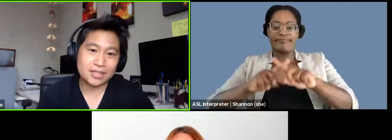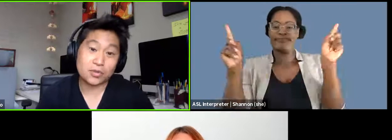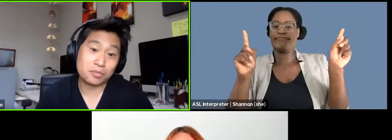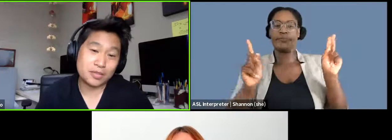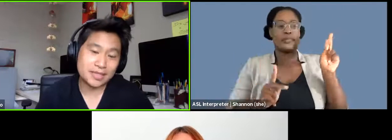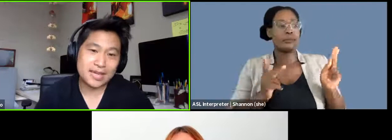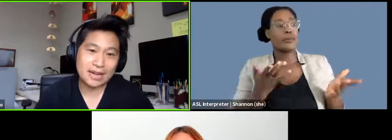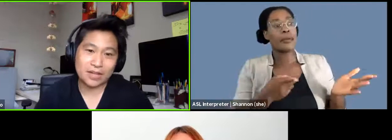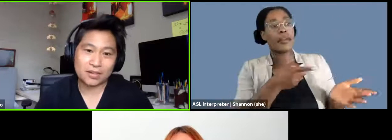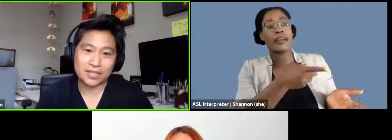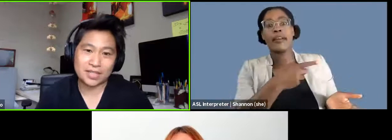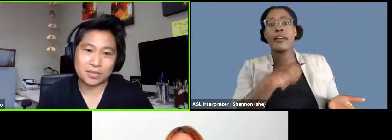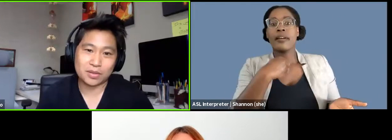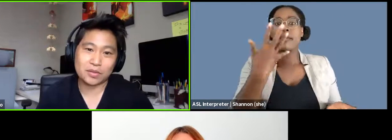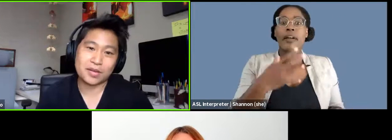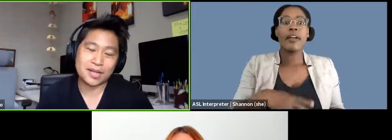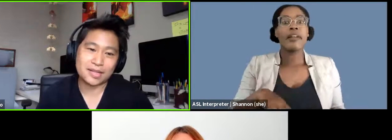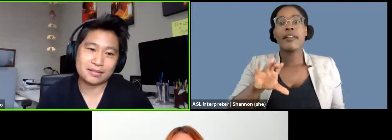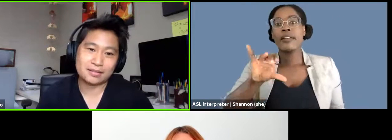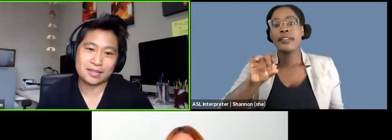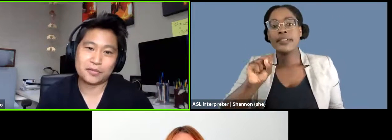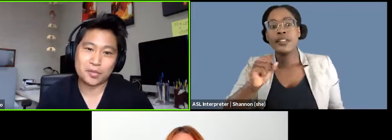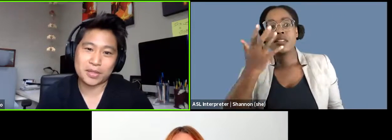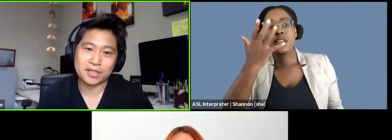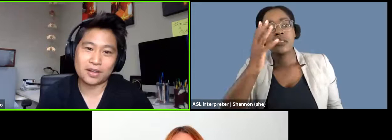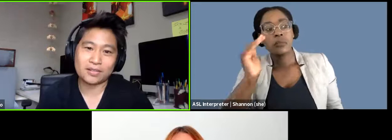so it was important to have that conservation with you a few months ago.